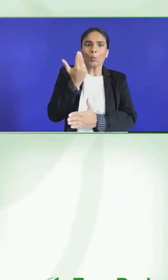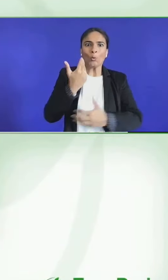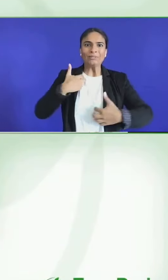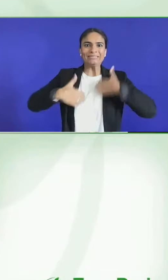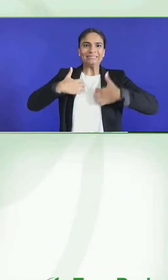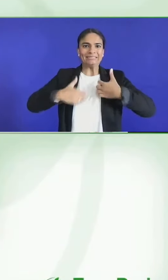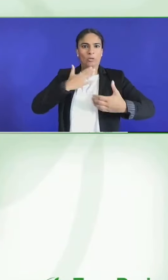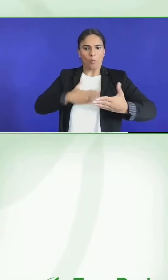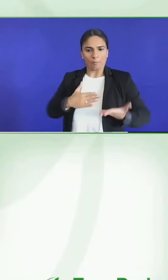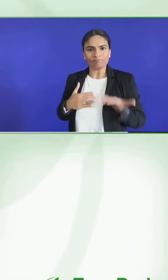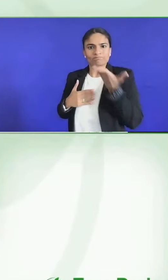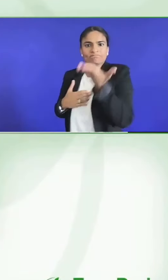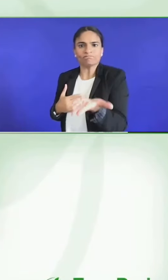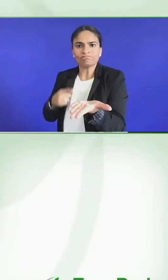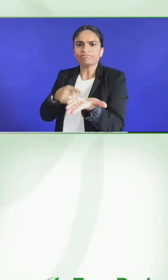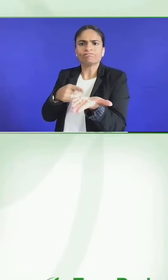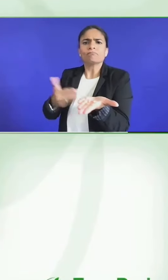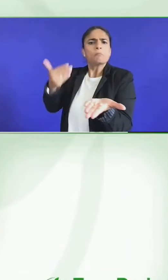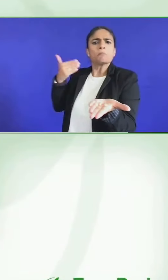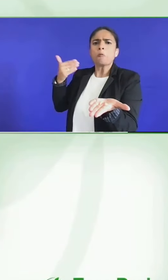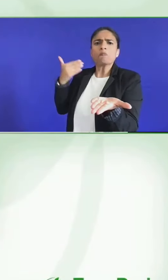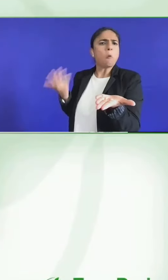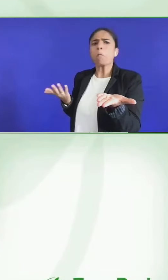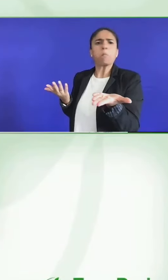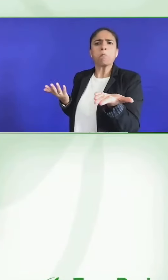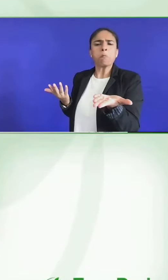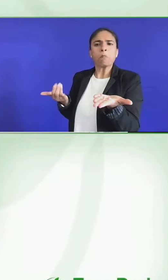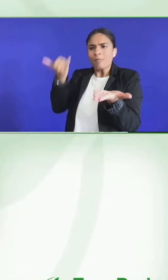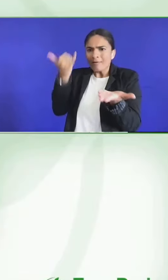we did before already with mainstream services that deliver